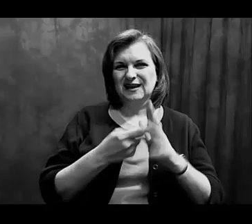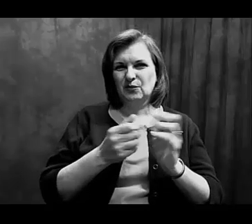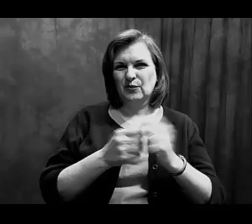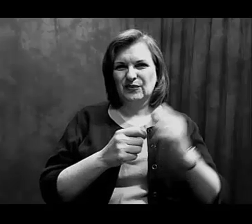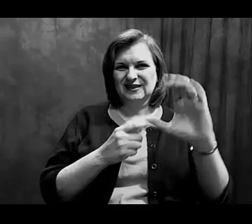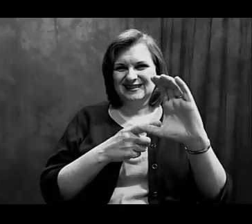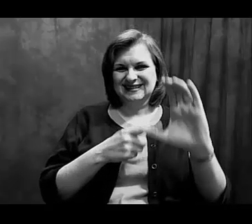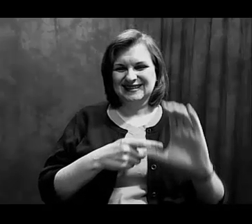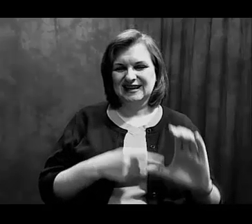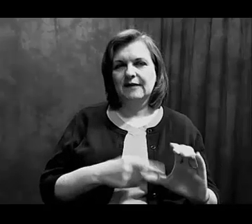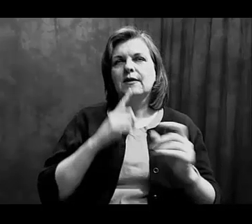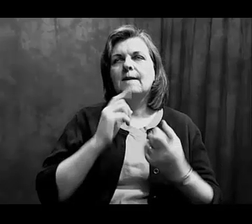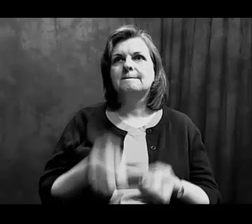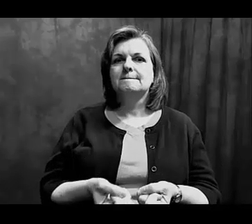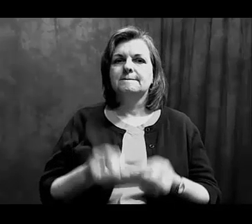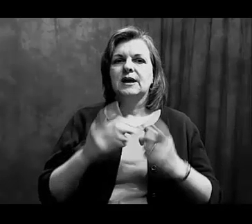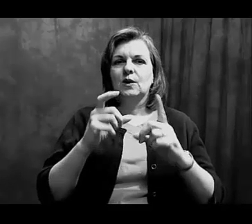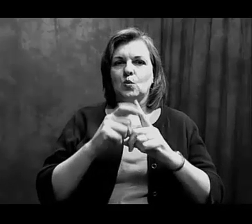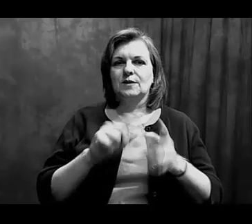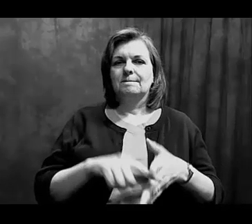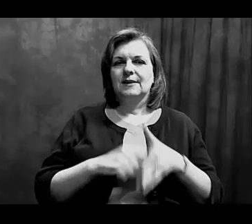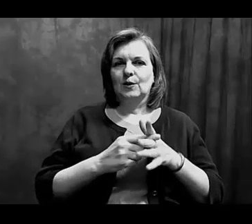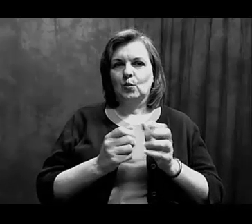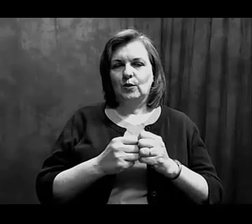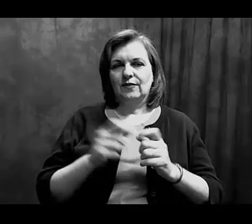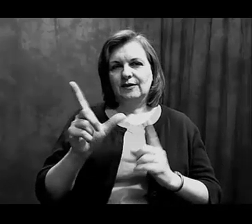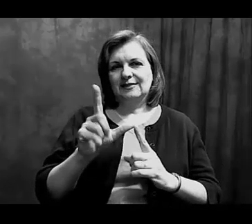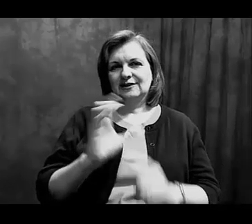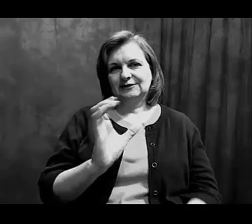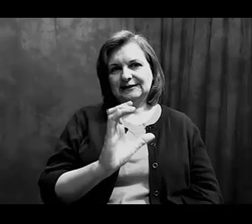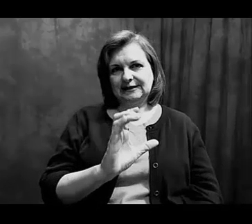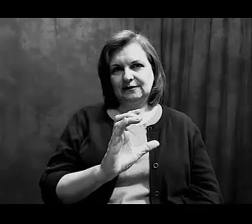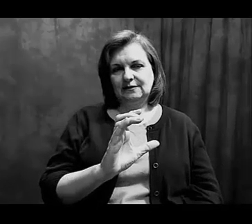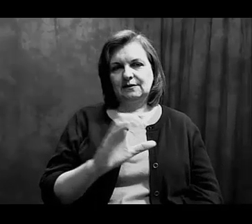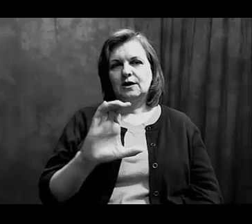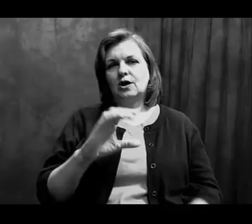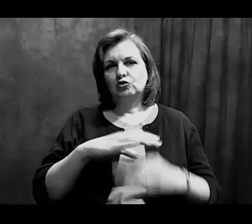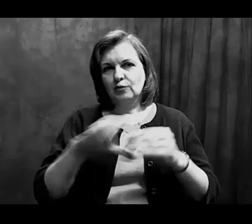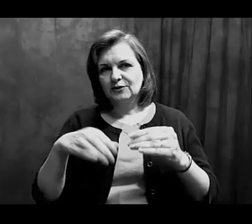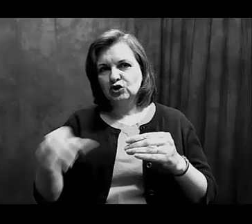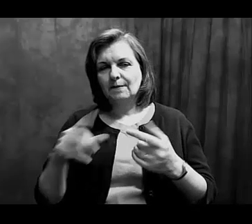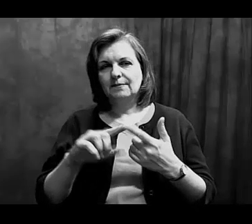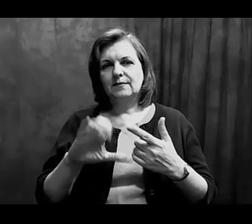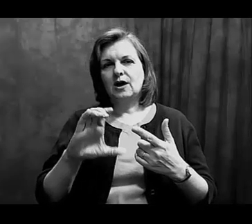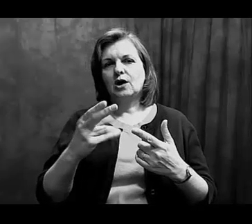in this section there on many of them!! chromosomes, chromatin, chromatid